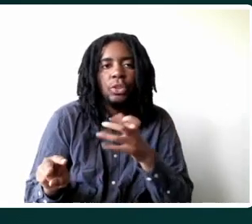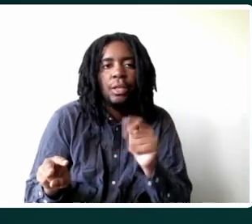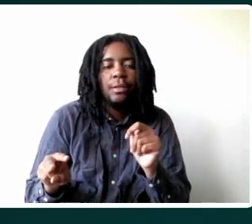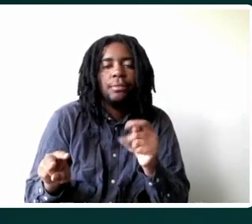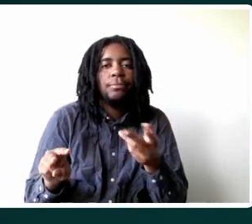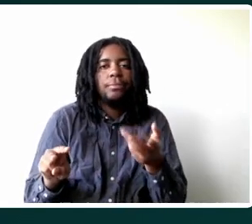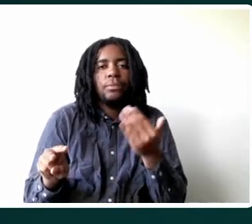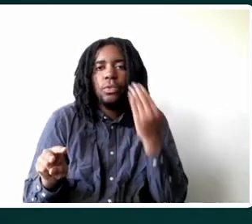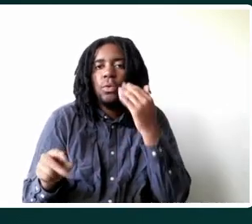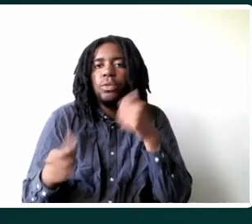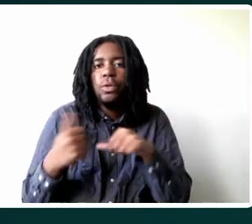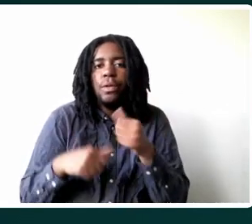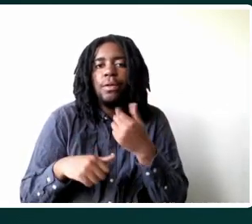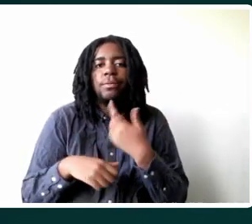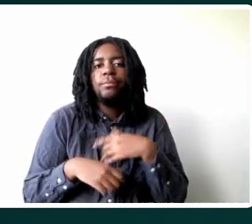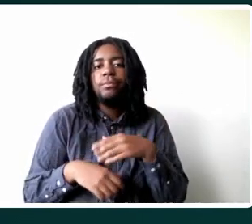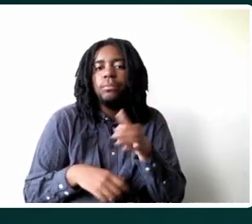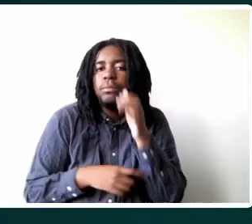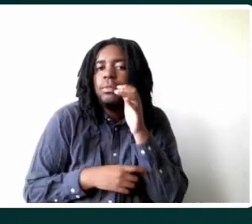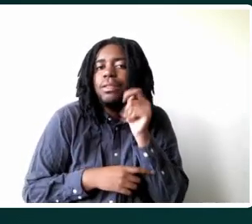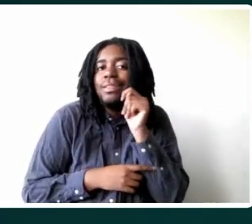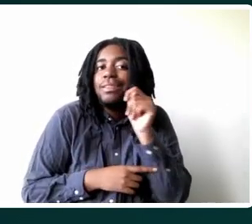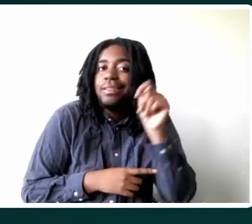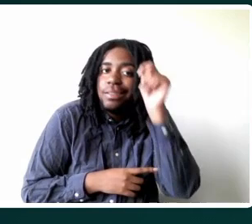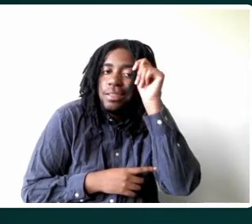teenagers talk about. They were asking what the weather was like where they live. They were asking